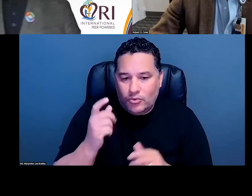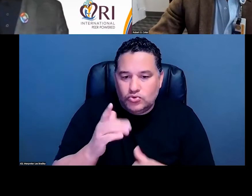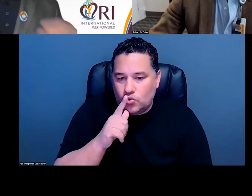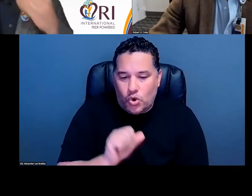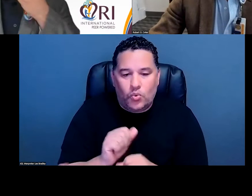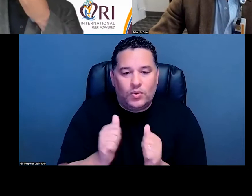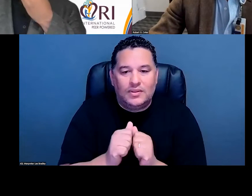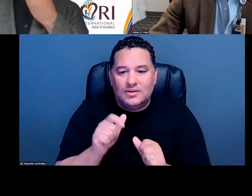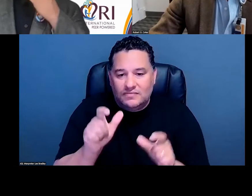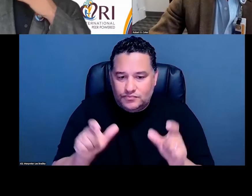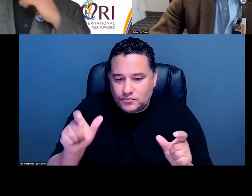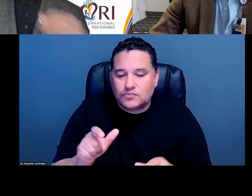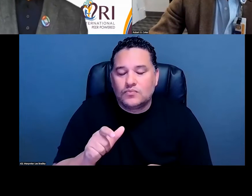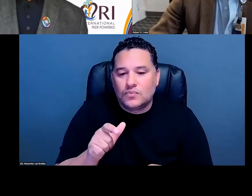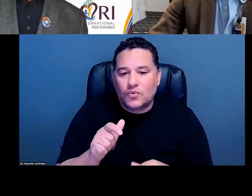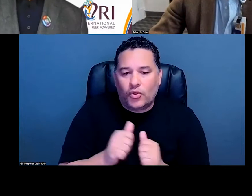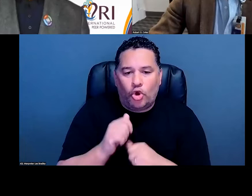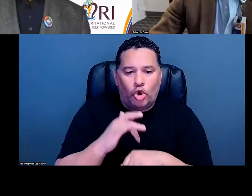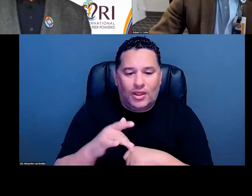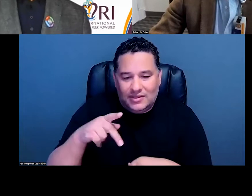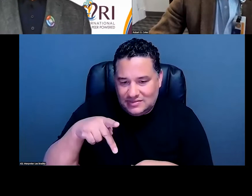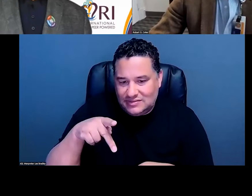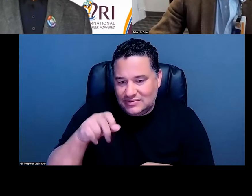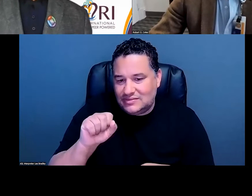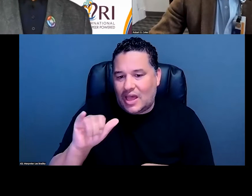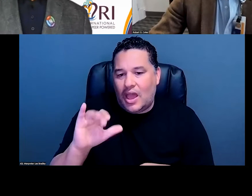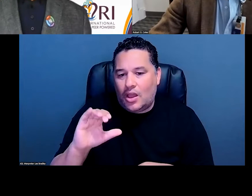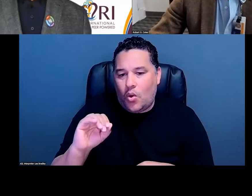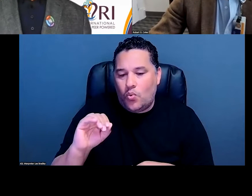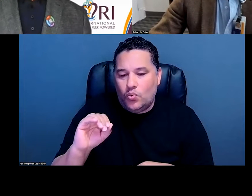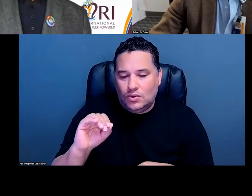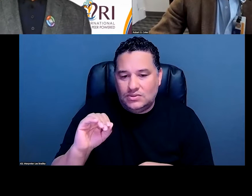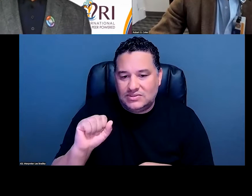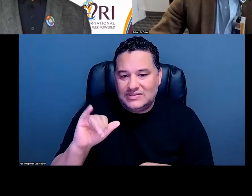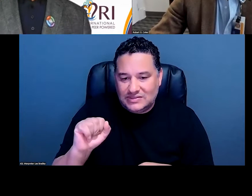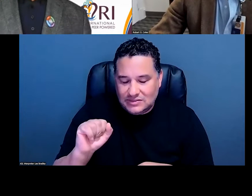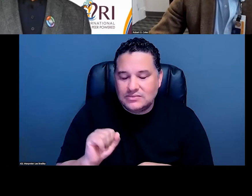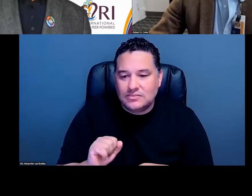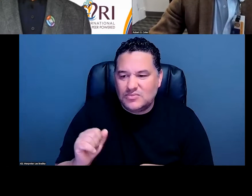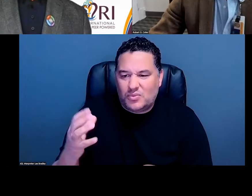. SO WE HAVE A COUPLE REVIEWS FOR PRESCRIBERS PRESCRIBERS WORKING WITH INDIVIDUALS, EARLY PSYCHOSIS COMING IN THE CHAT